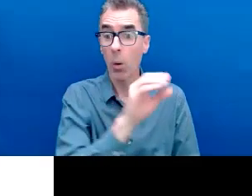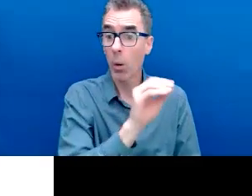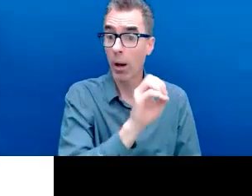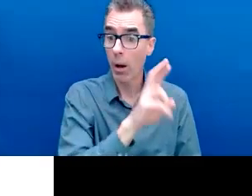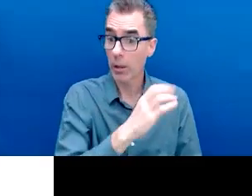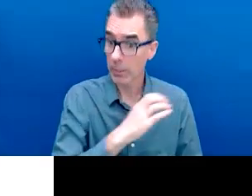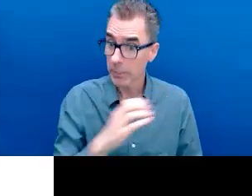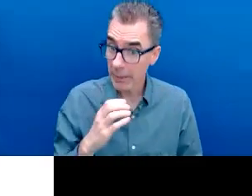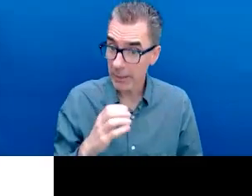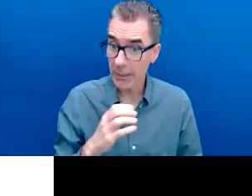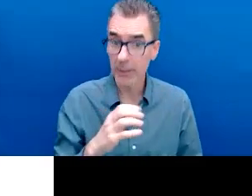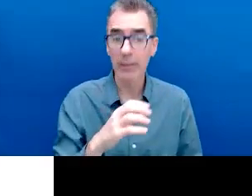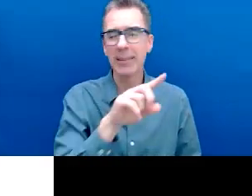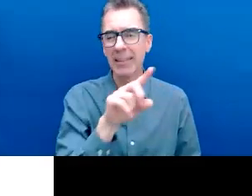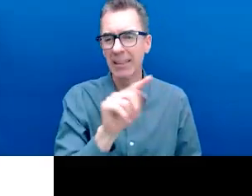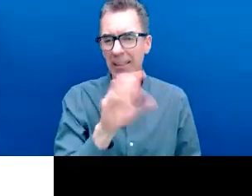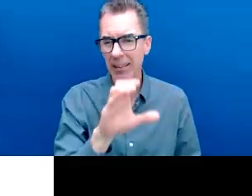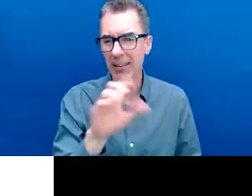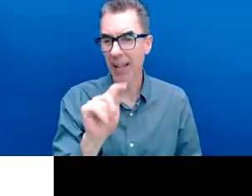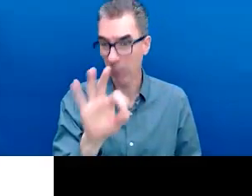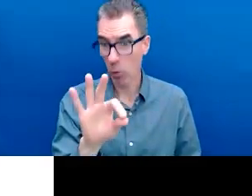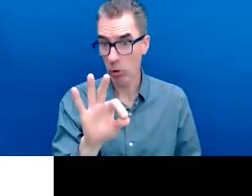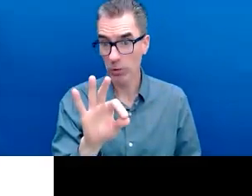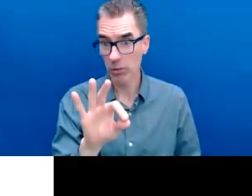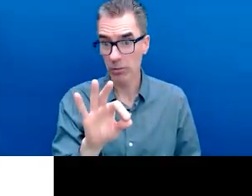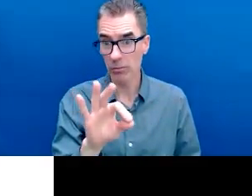OER/ZTC task force is going to be working